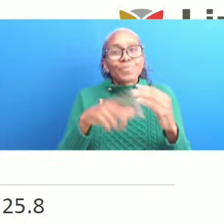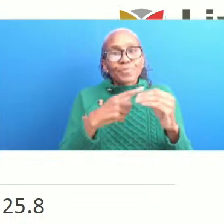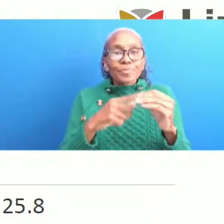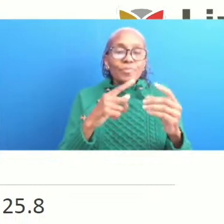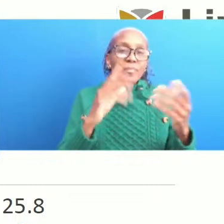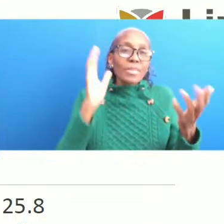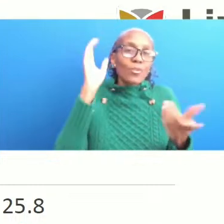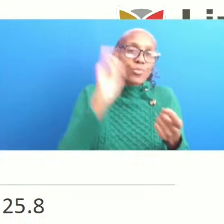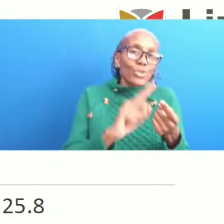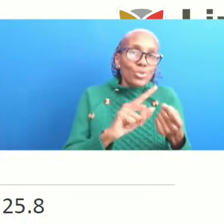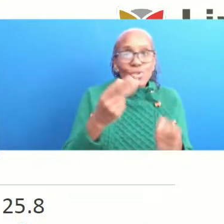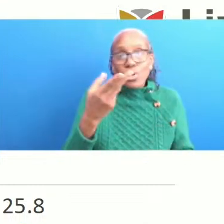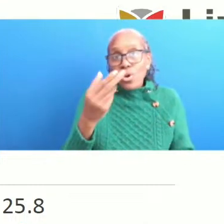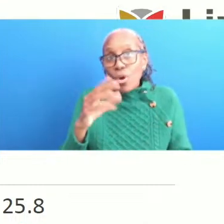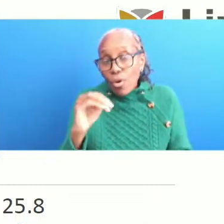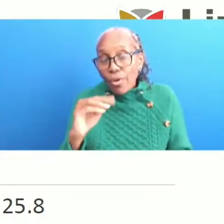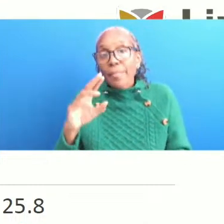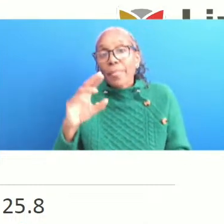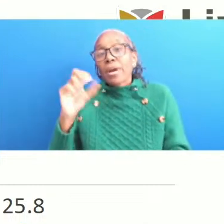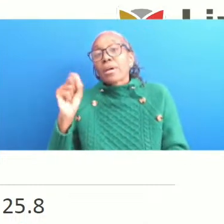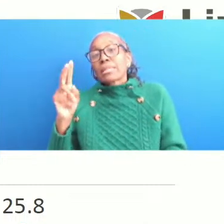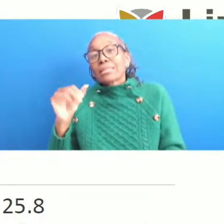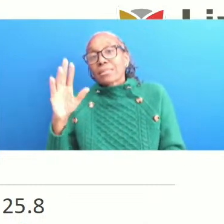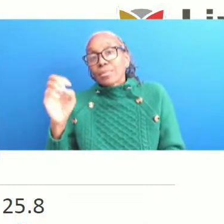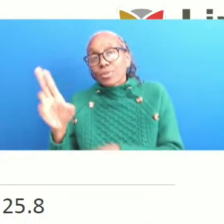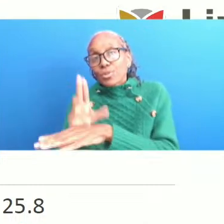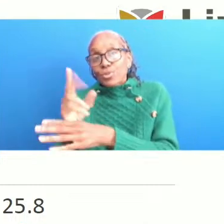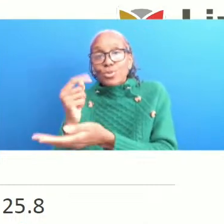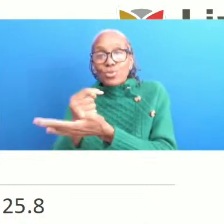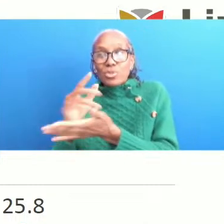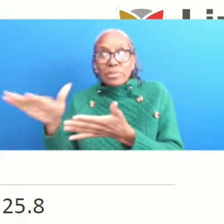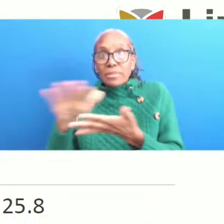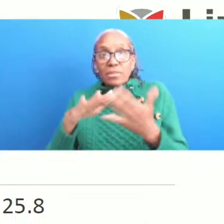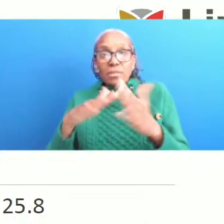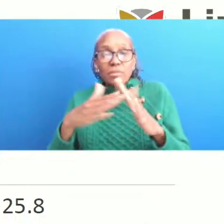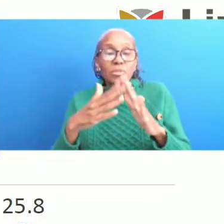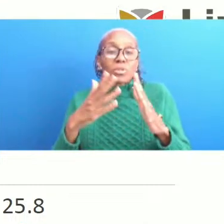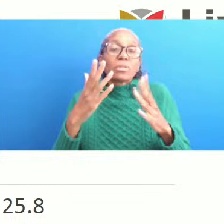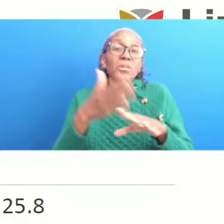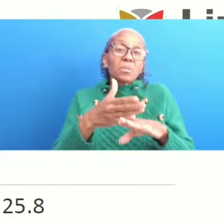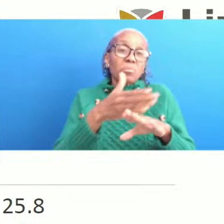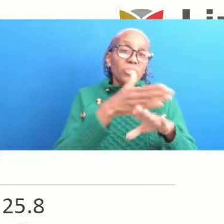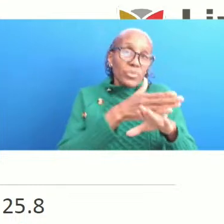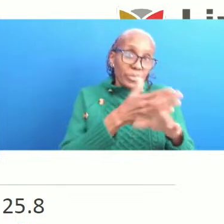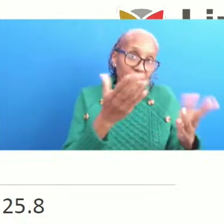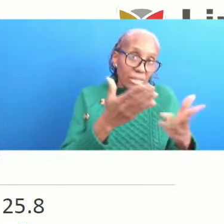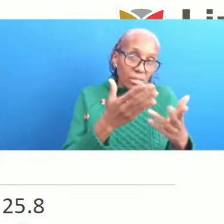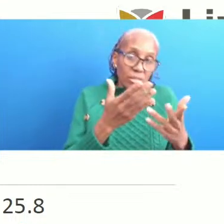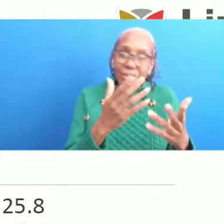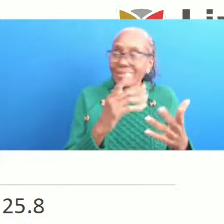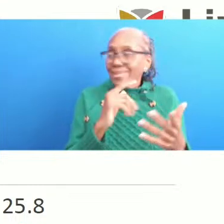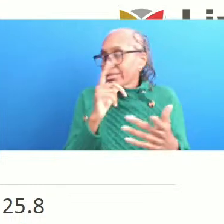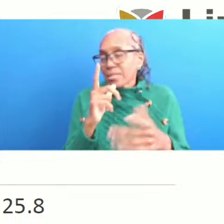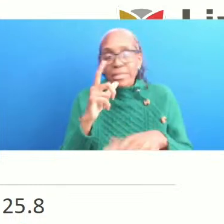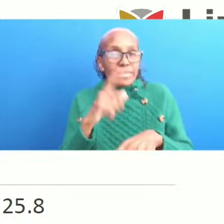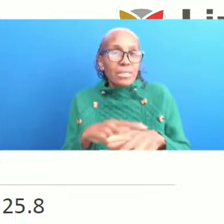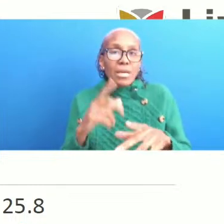INSTITUTING AS MUCH RESOURCE AROUND HARM REDUCTION AS WELL AS SUBSTANCE USE TREATMENT IN